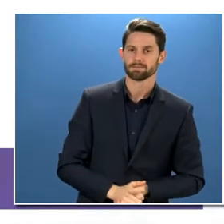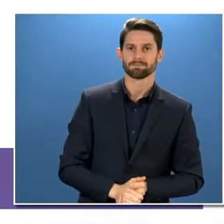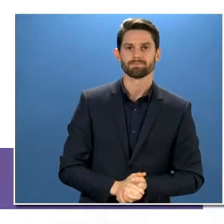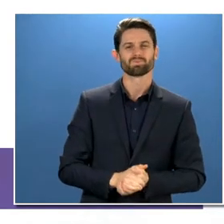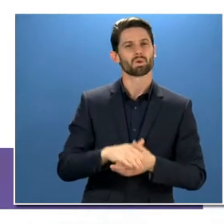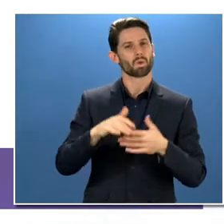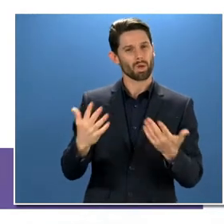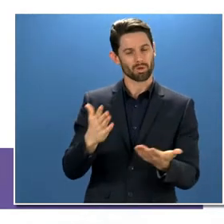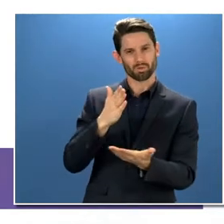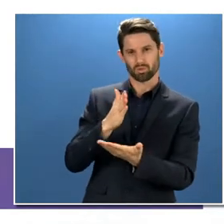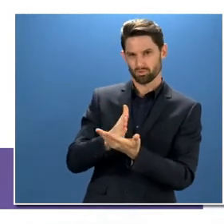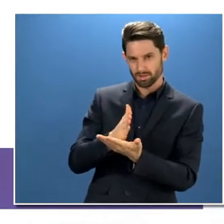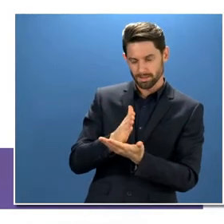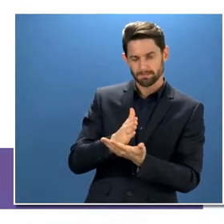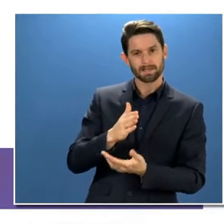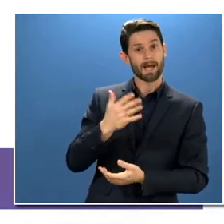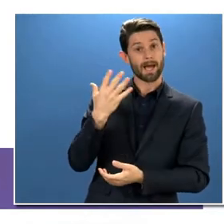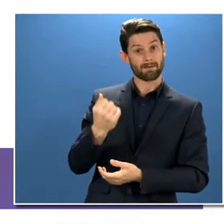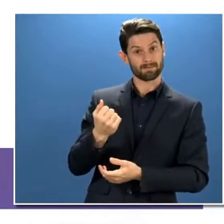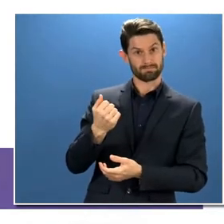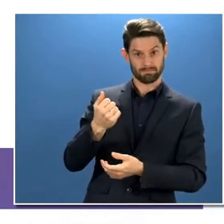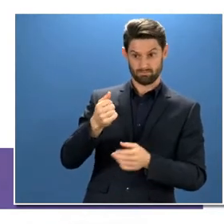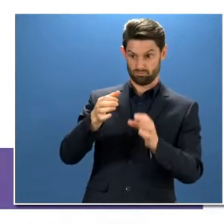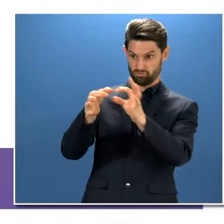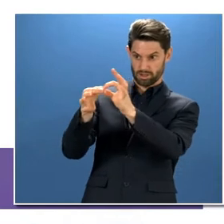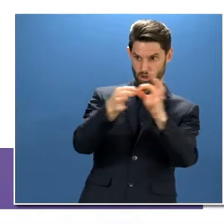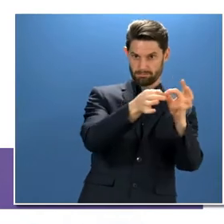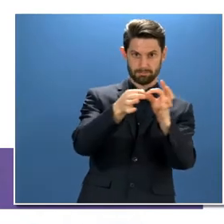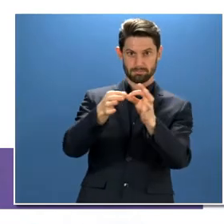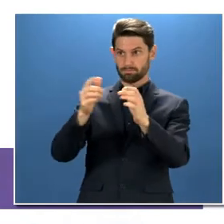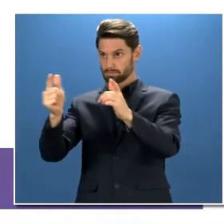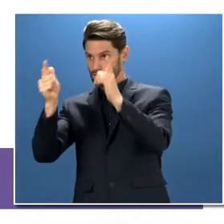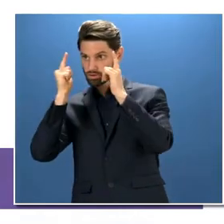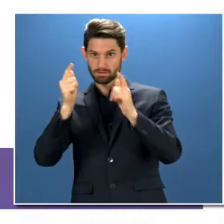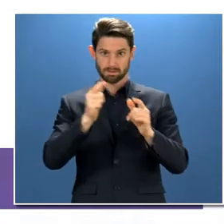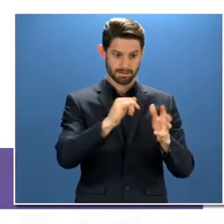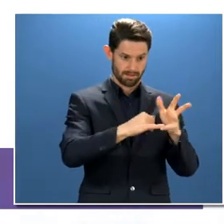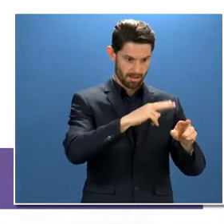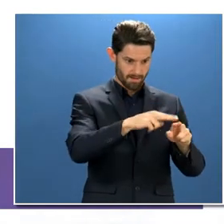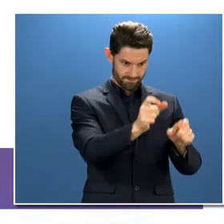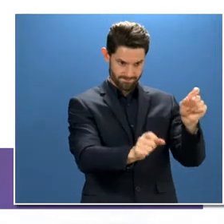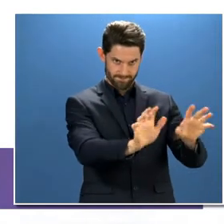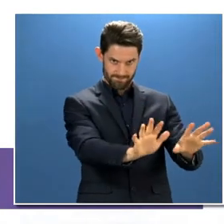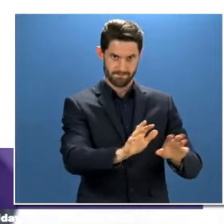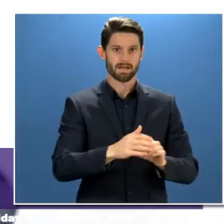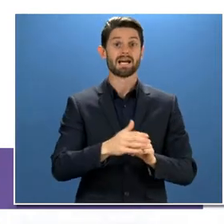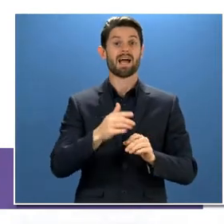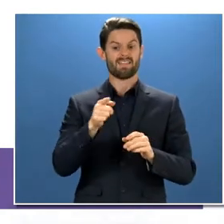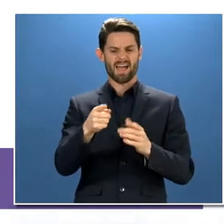sense, there is the employment relationship that is required. Then the “any other detriment” aspect of that is, in a sense, a bit of a